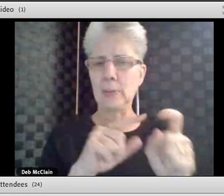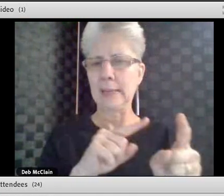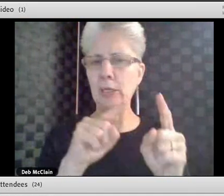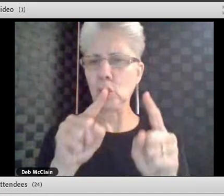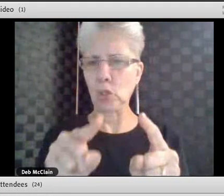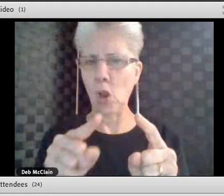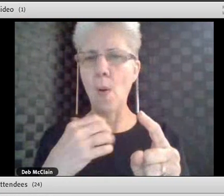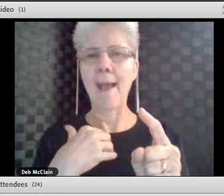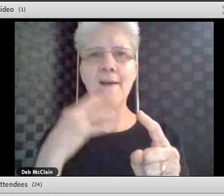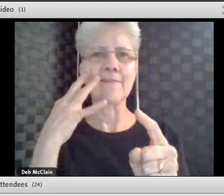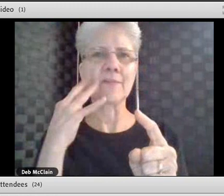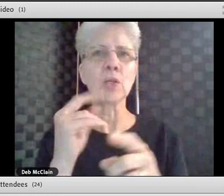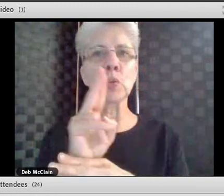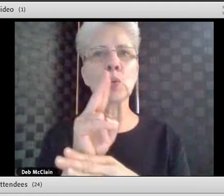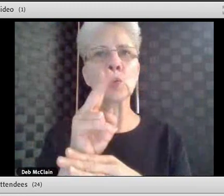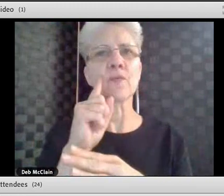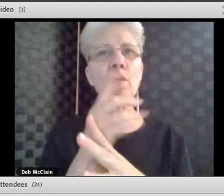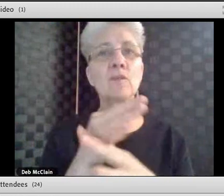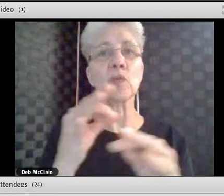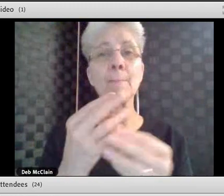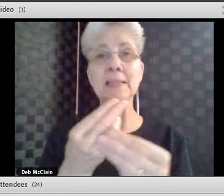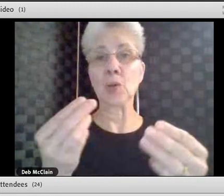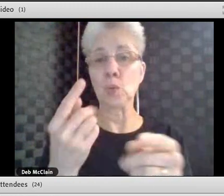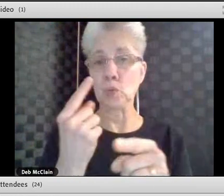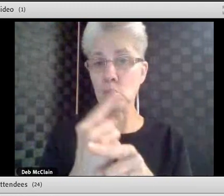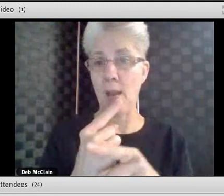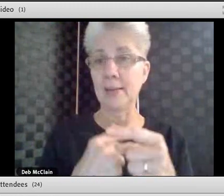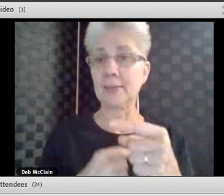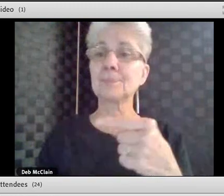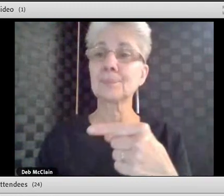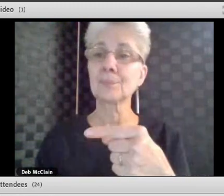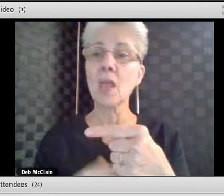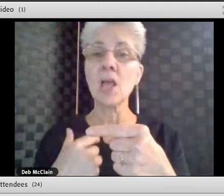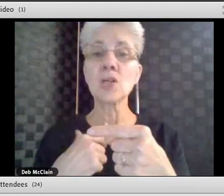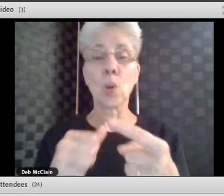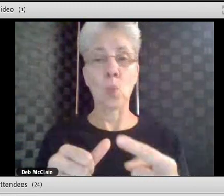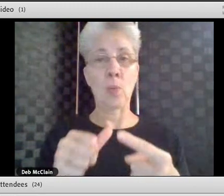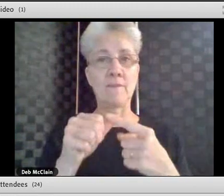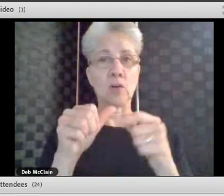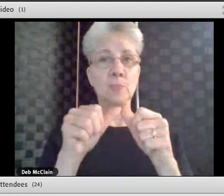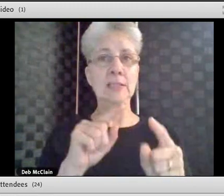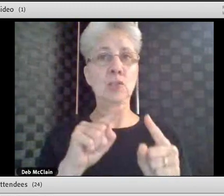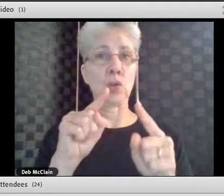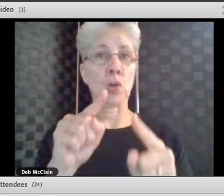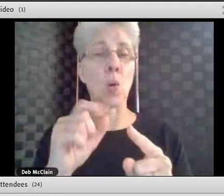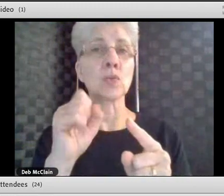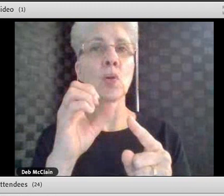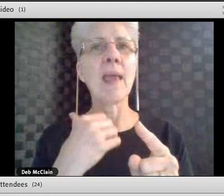that people can go and have access to free materials, right? And so we're one of the first places,